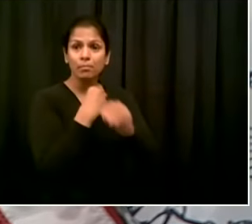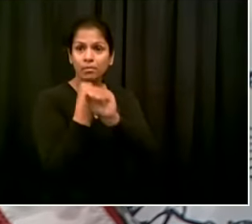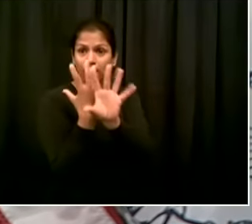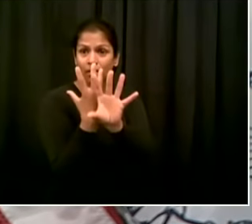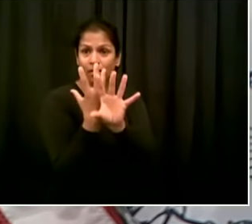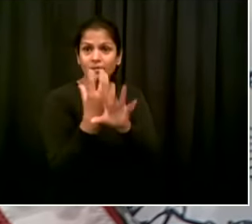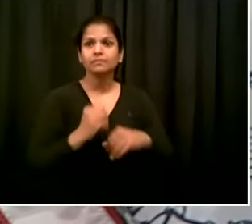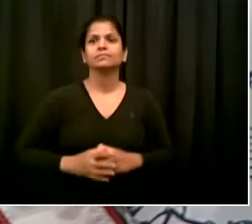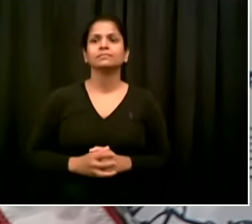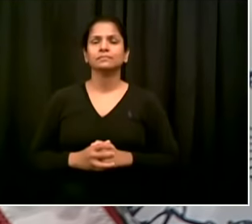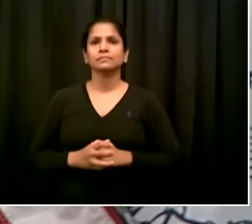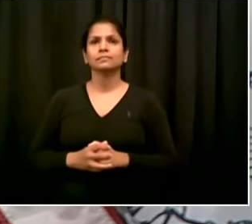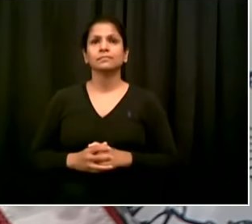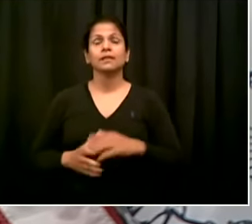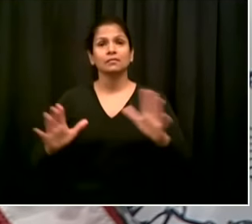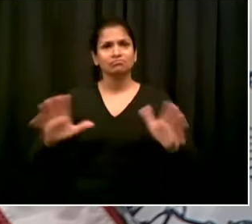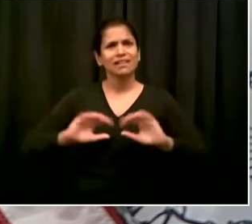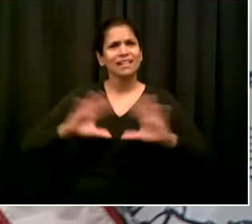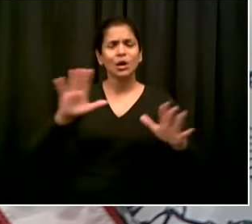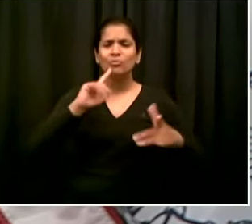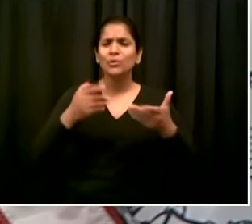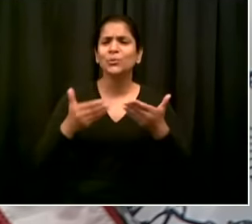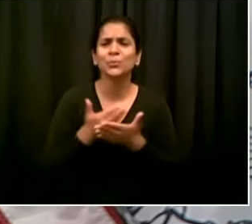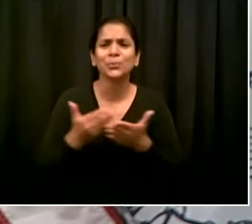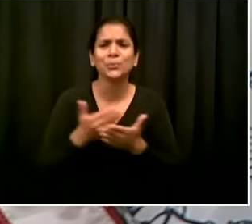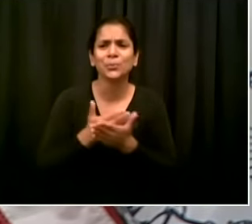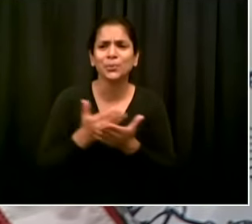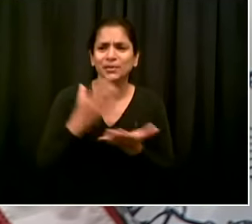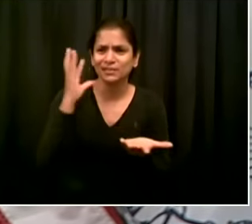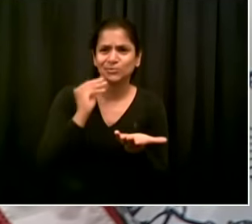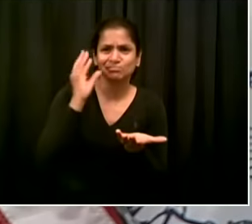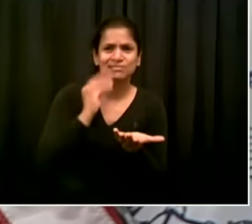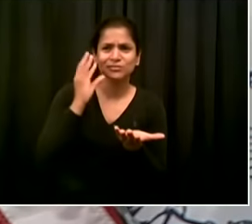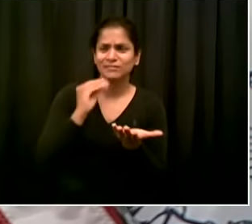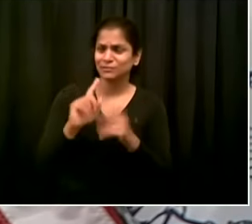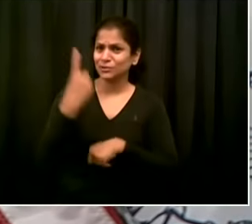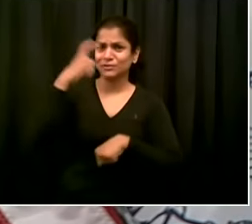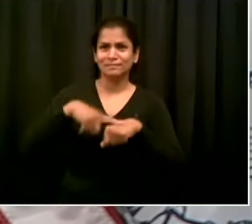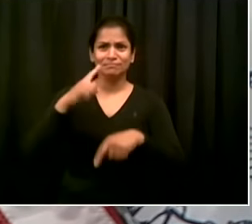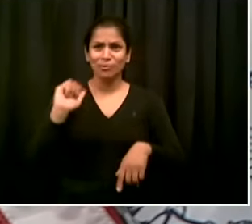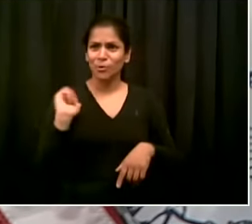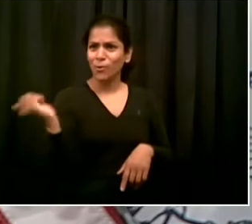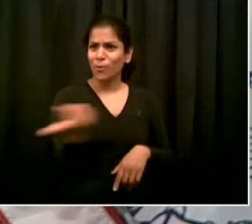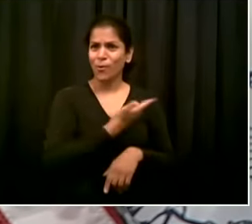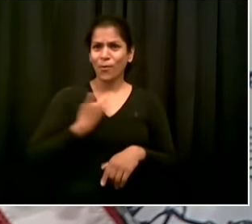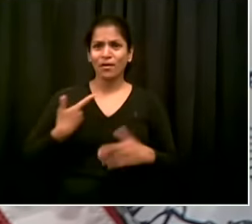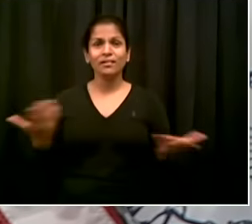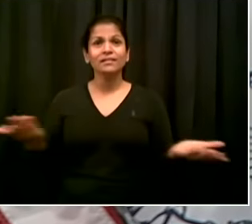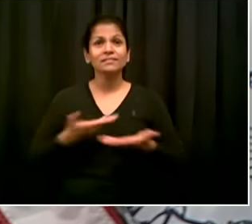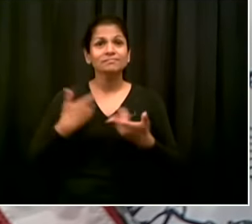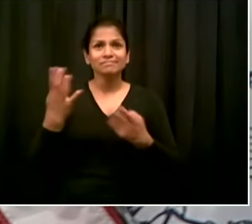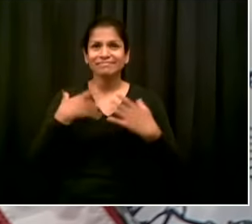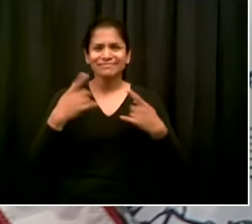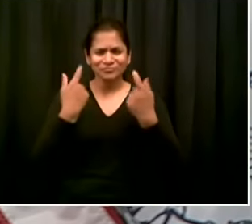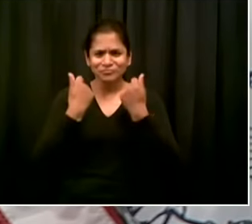MIDDLES AND HIGH SCHOOLS. 5,000 KIDS COULD WALK THROUGH THE DOOR OF A NEW YORK CITY SCHOOL.